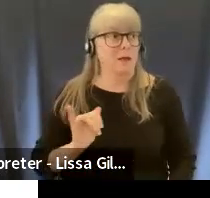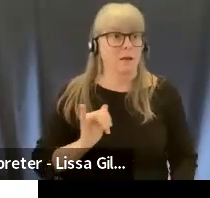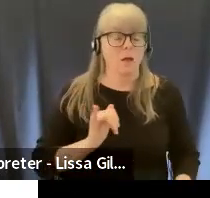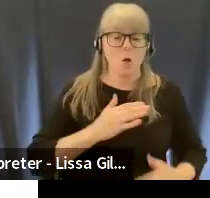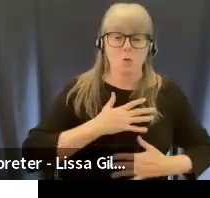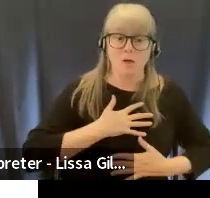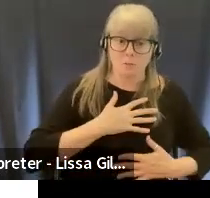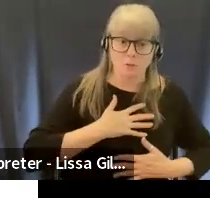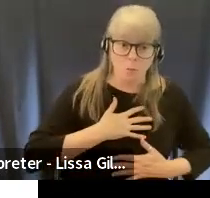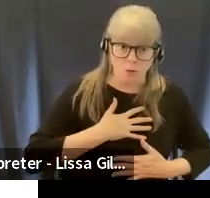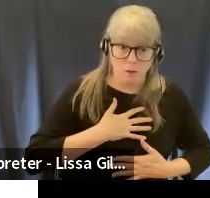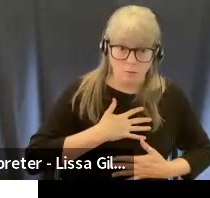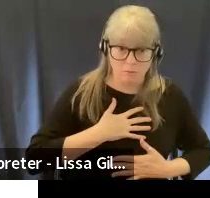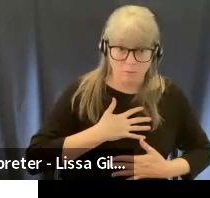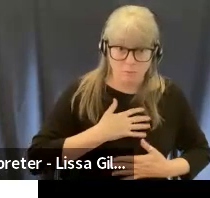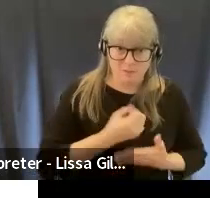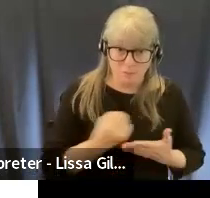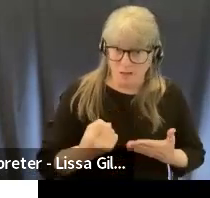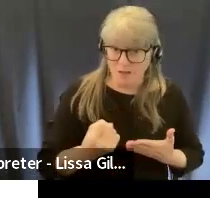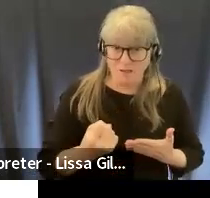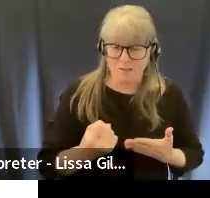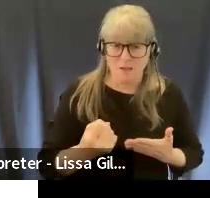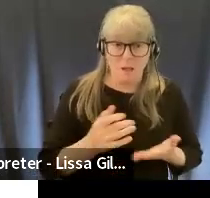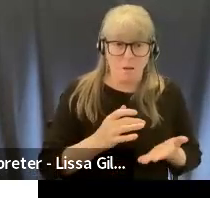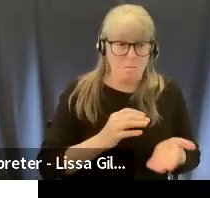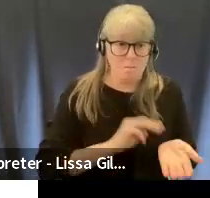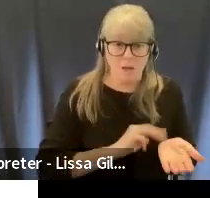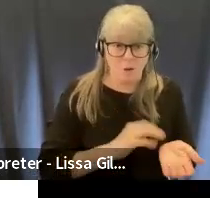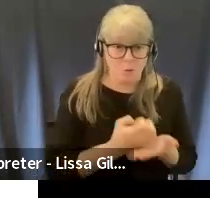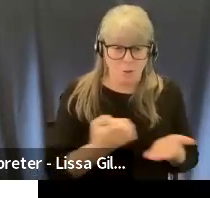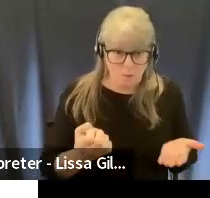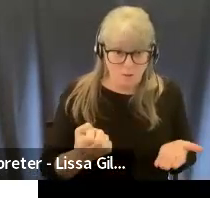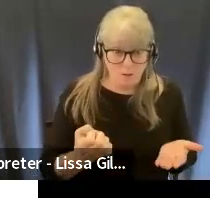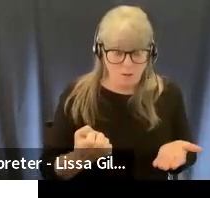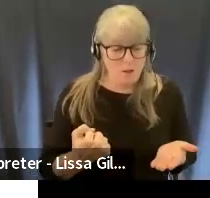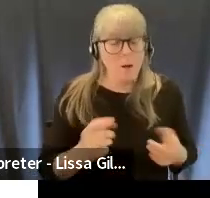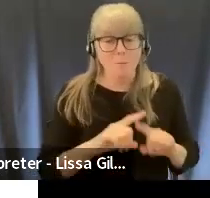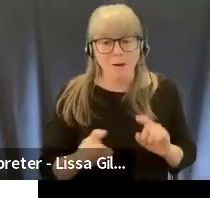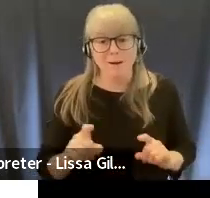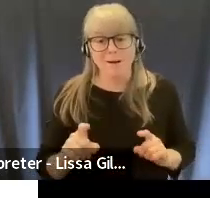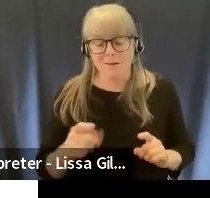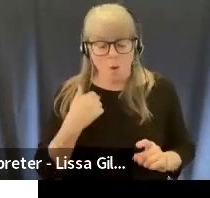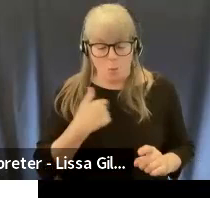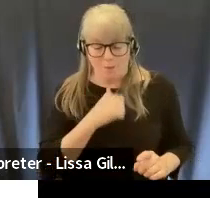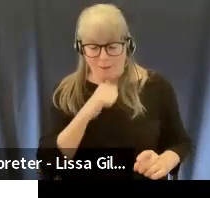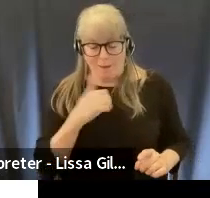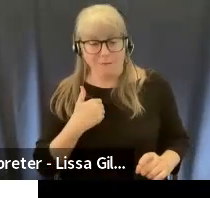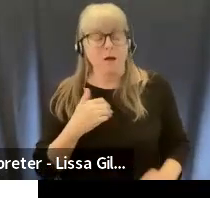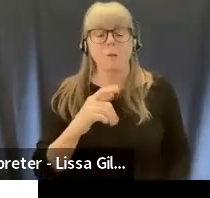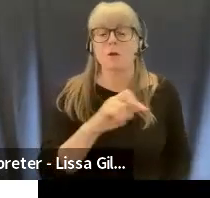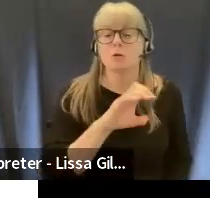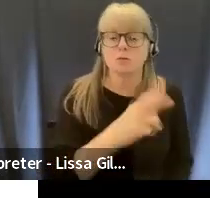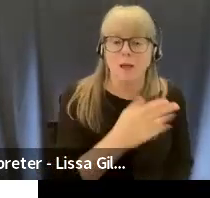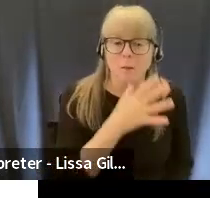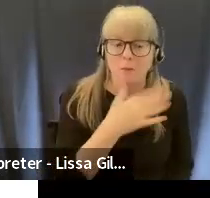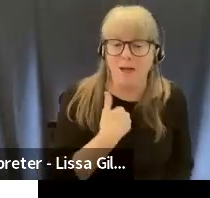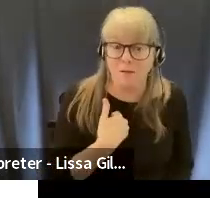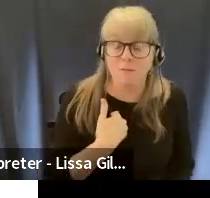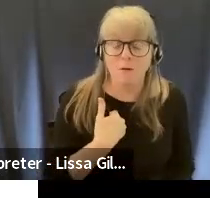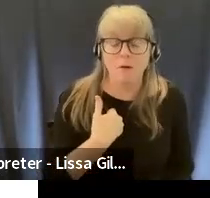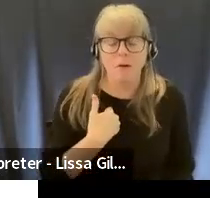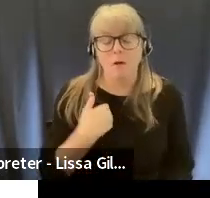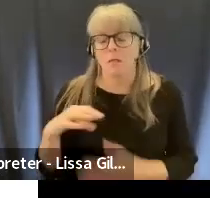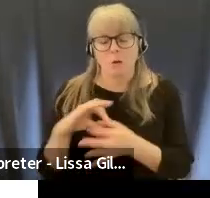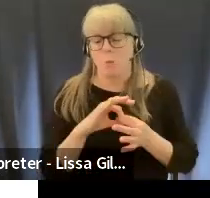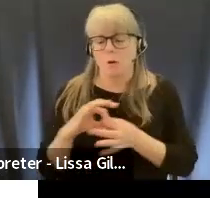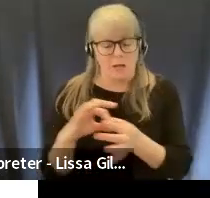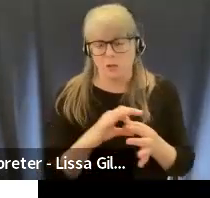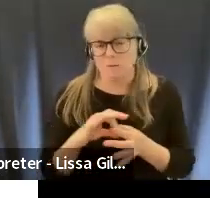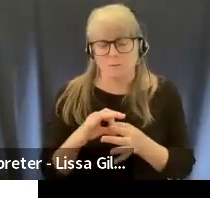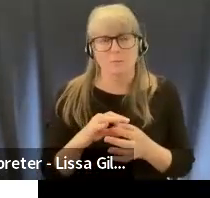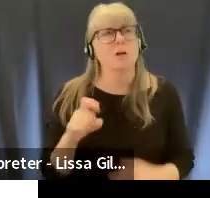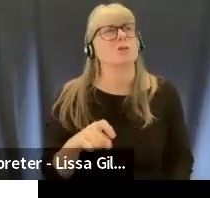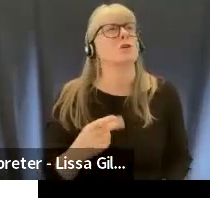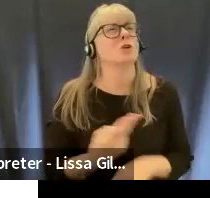have available of special needs like respiratory supplies, medical equipment supplies, we don't have those and trake mamas has them.